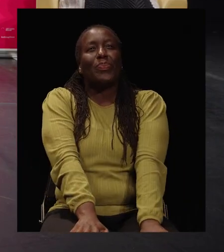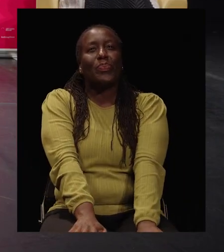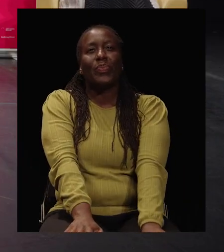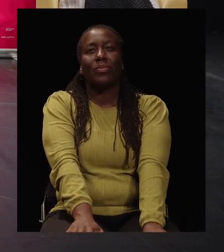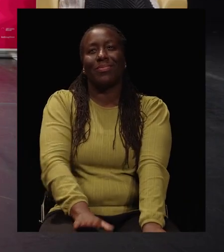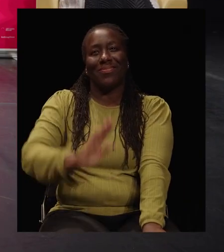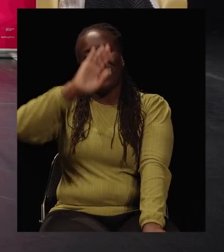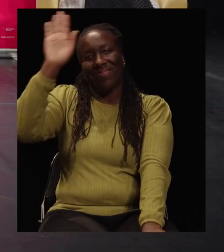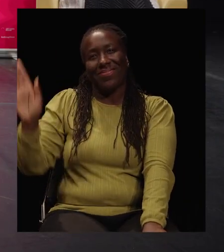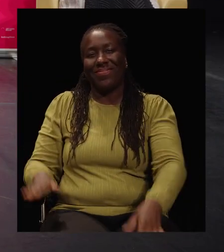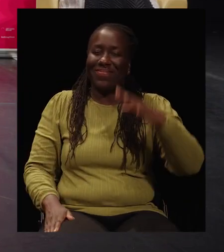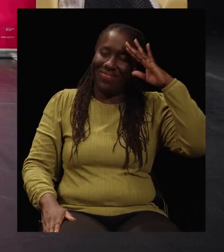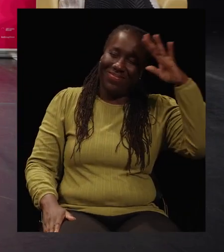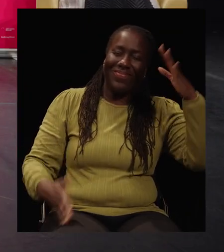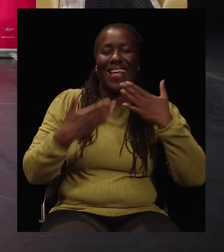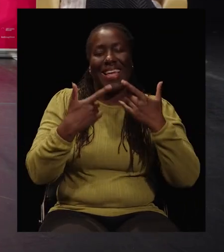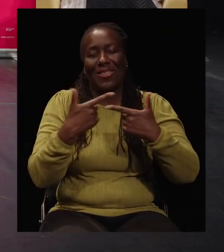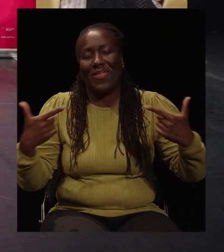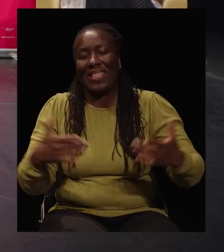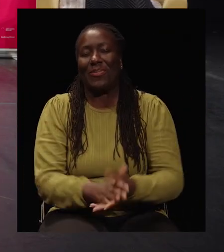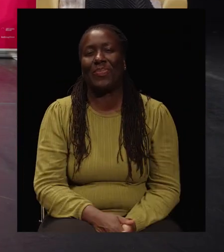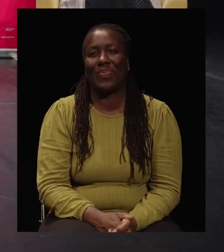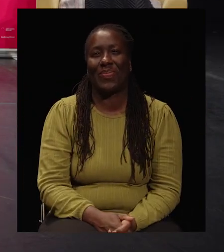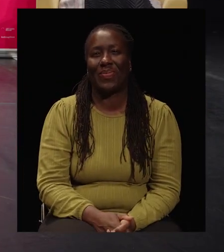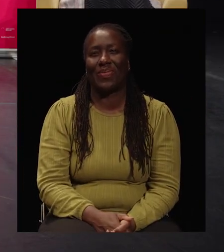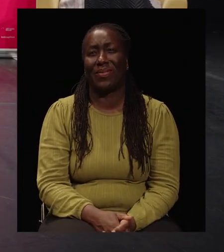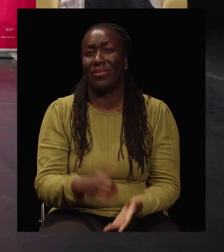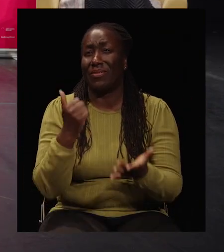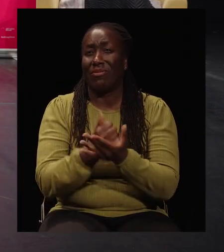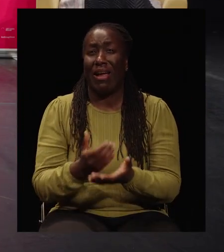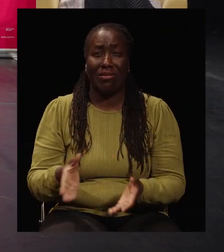Hello. Hi. Thank you very much. It's great to hear from all of you, your perspectives.